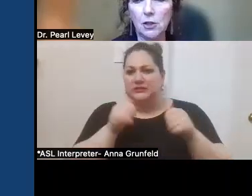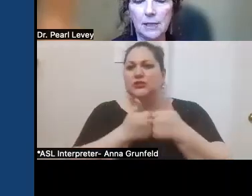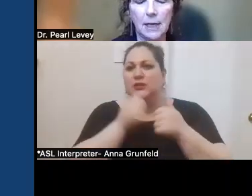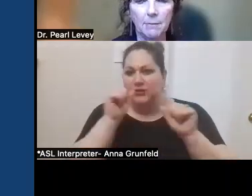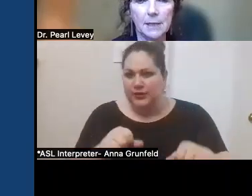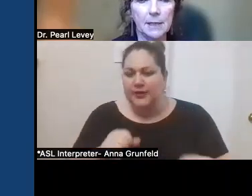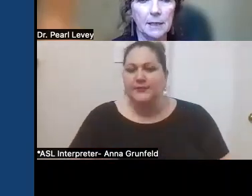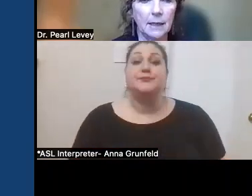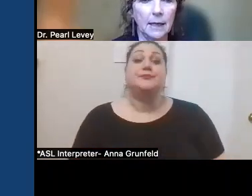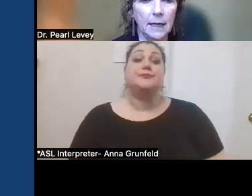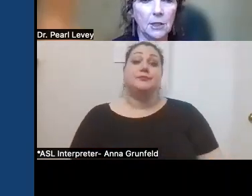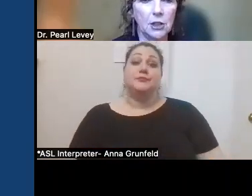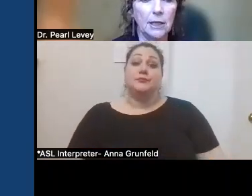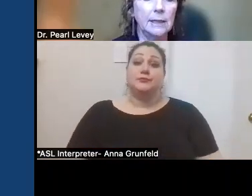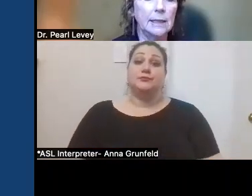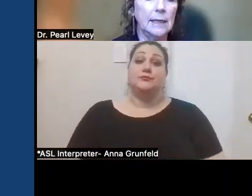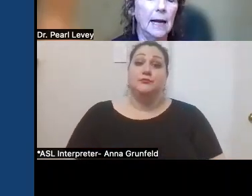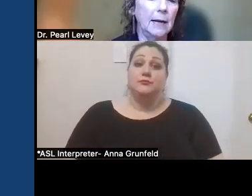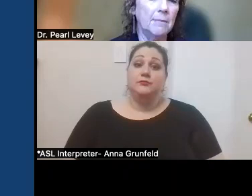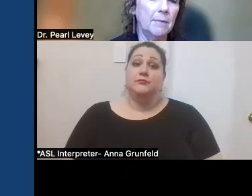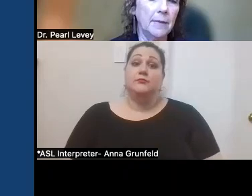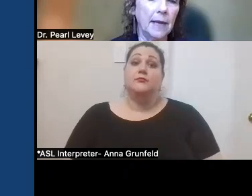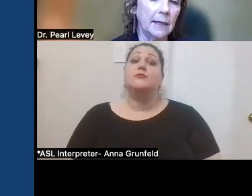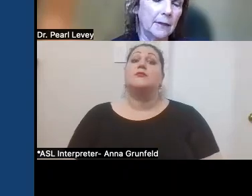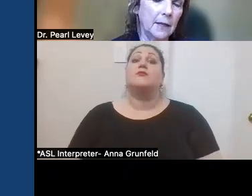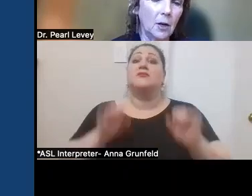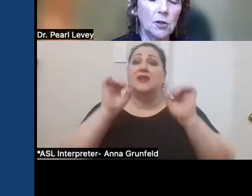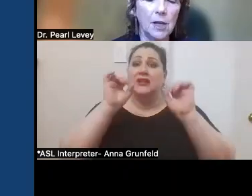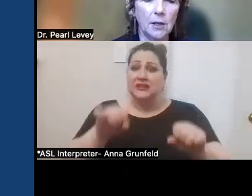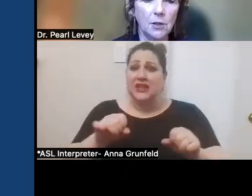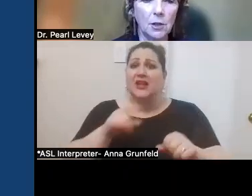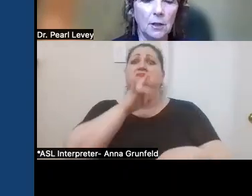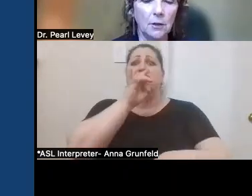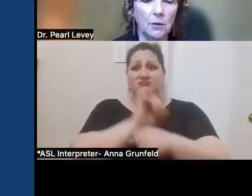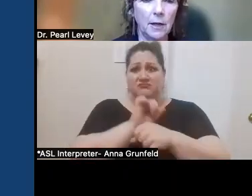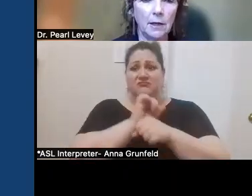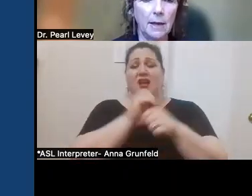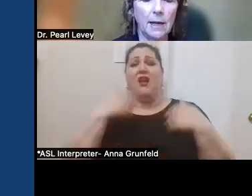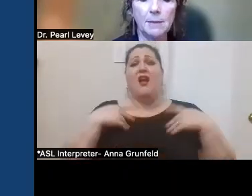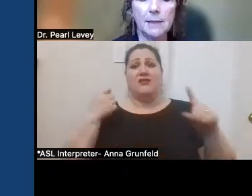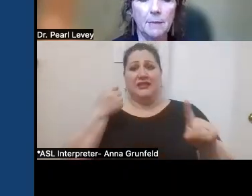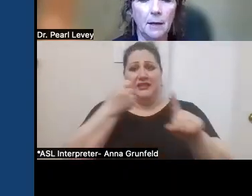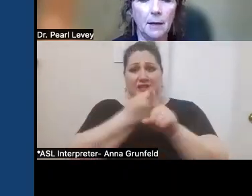It's not just like missing a lecture. They can get their notes, they can make up somehow,